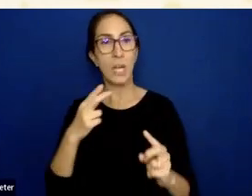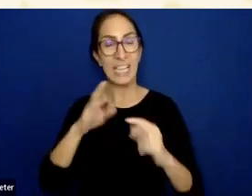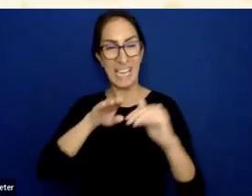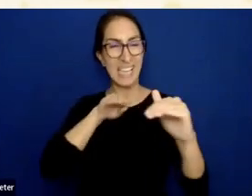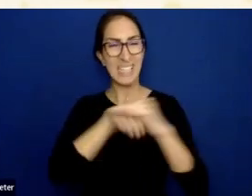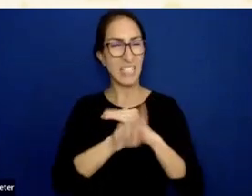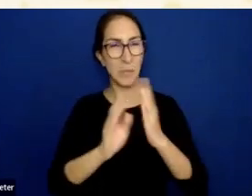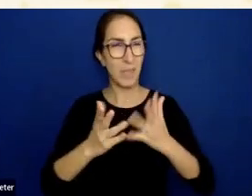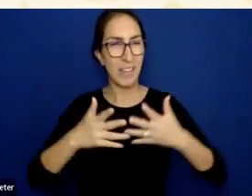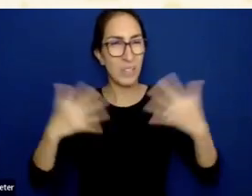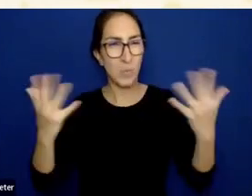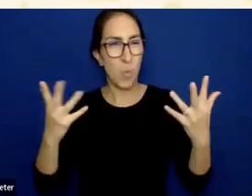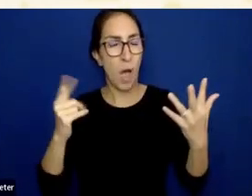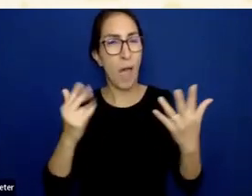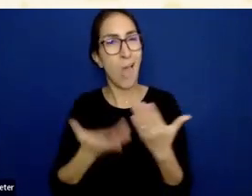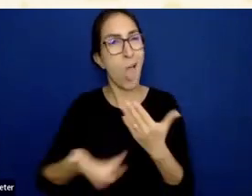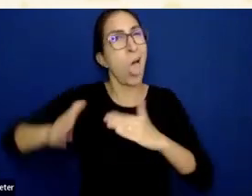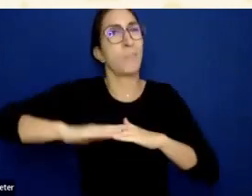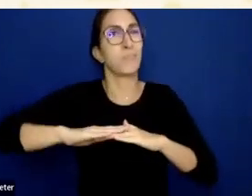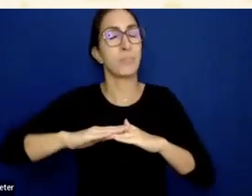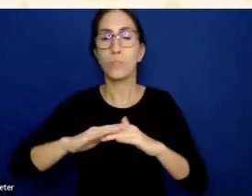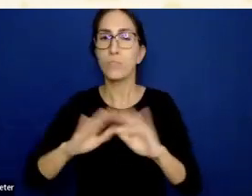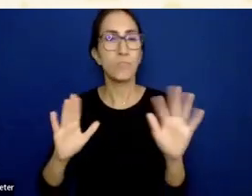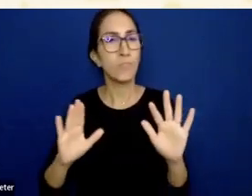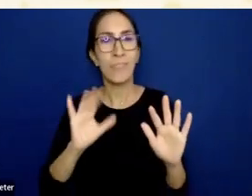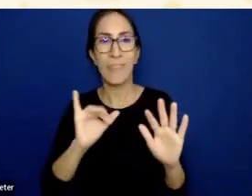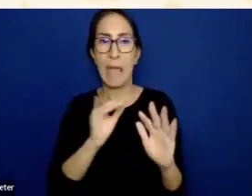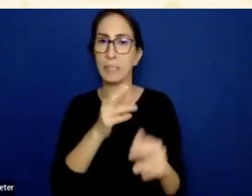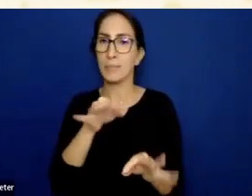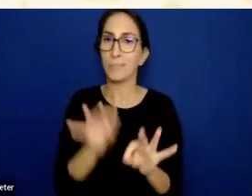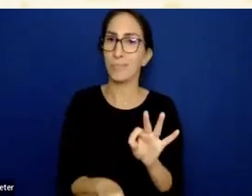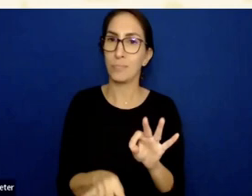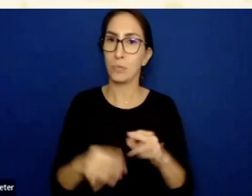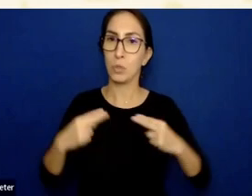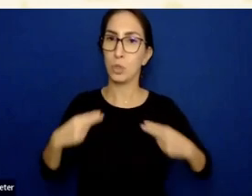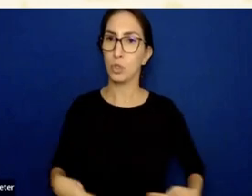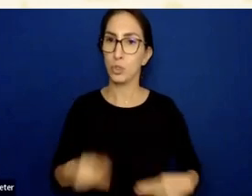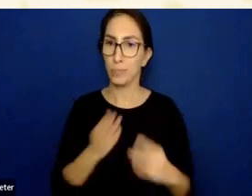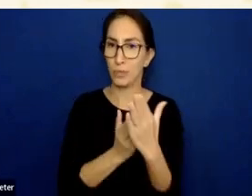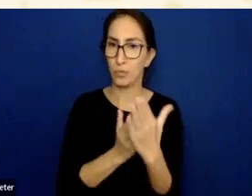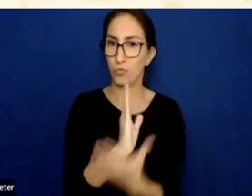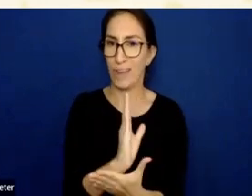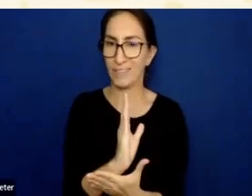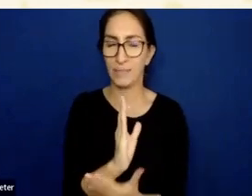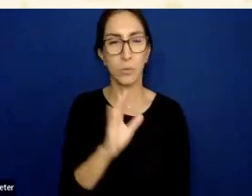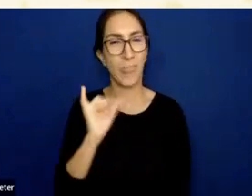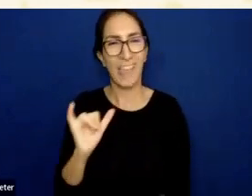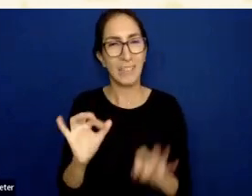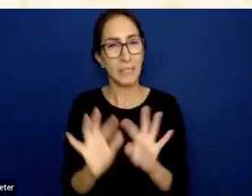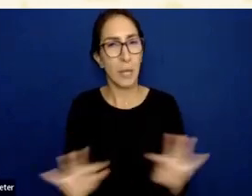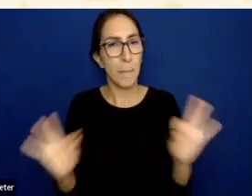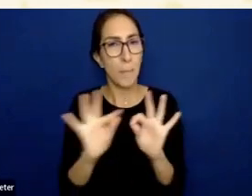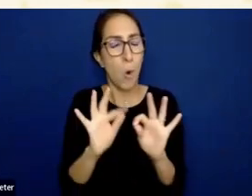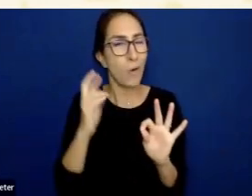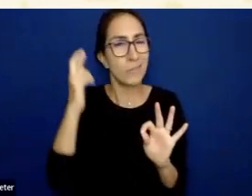Why is this important to mention? Maybe people that is also involved in my previous presentations...